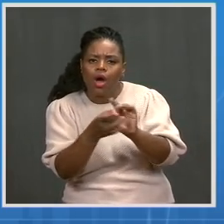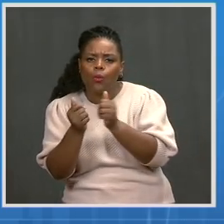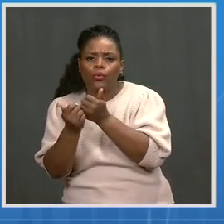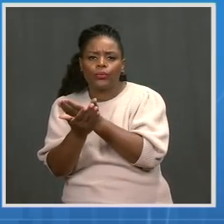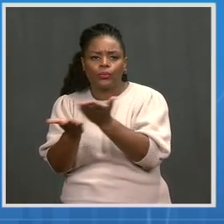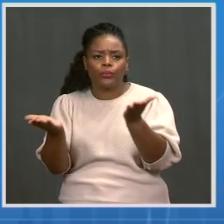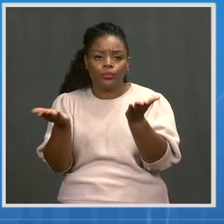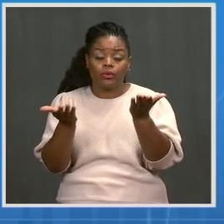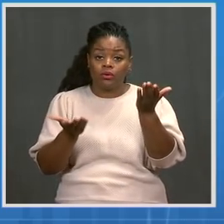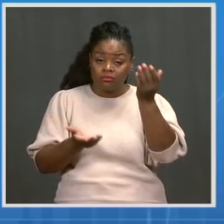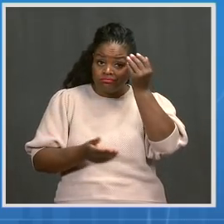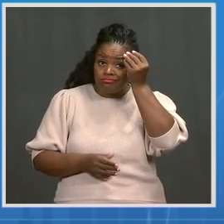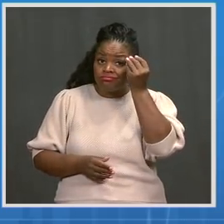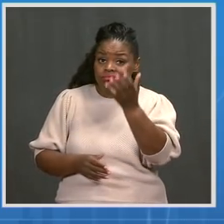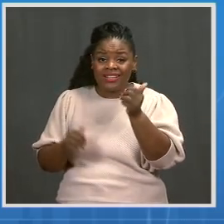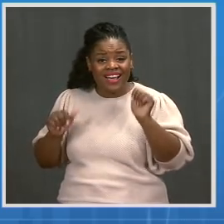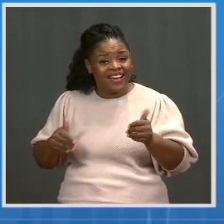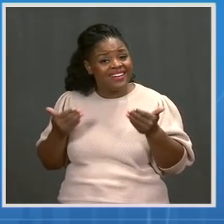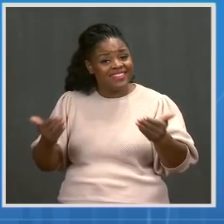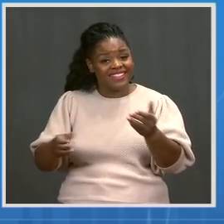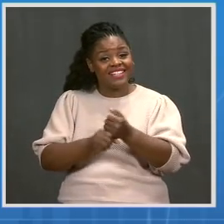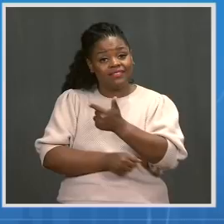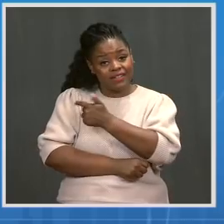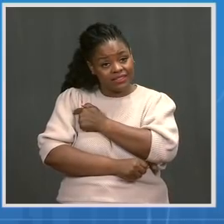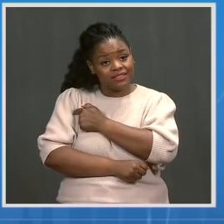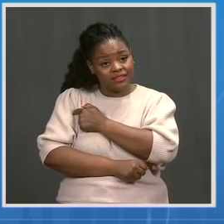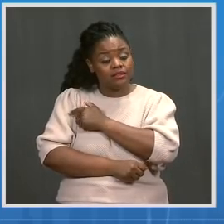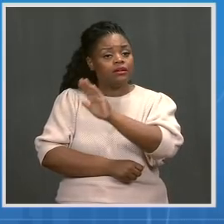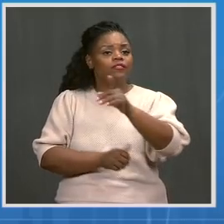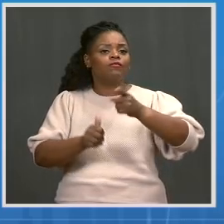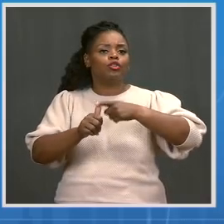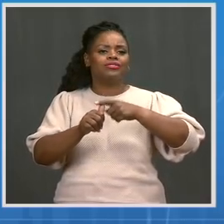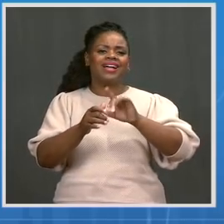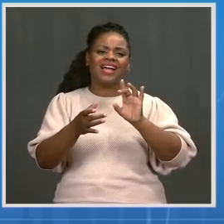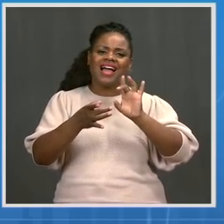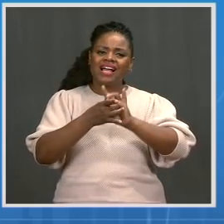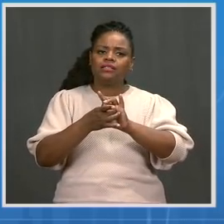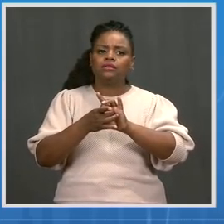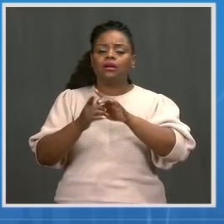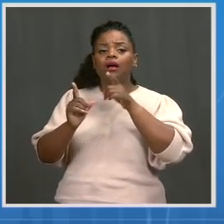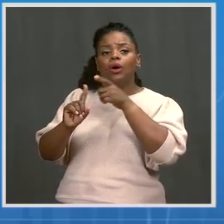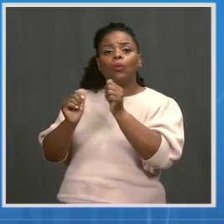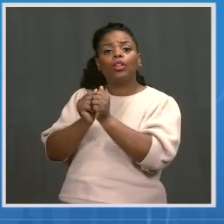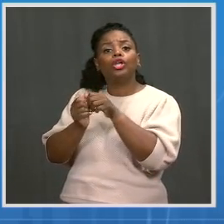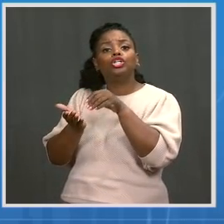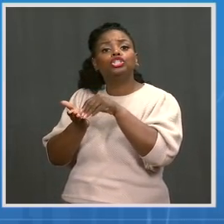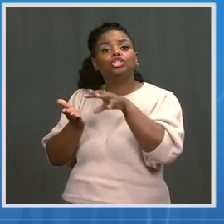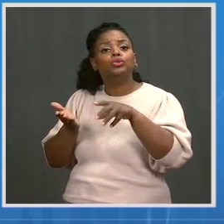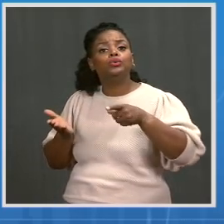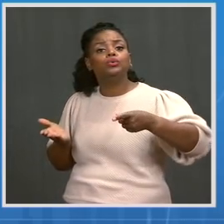First, we focused on connecting directly with students in this age group through the COVID-19 College Challenge